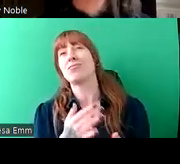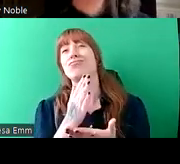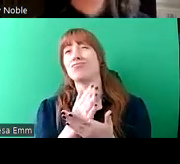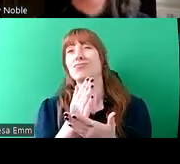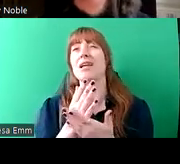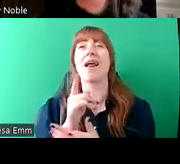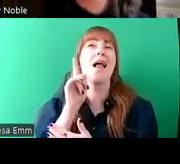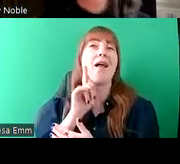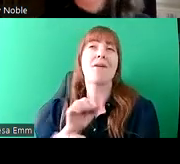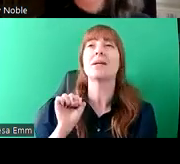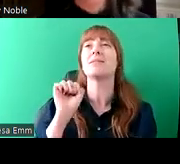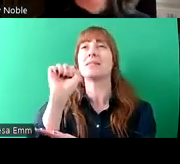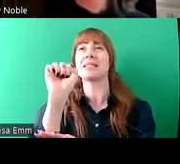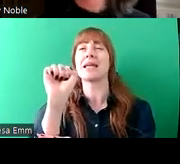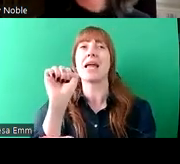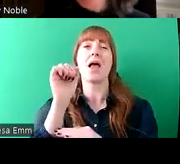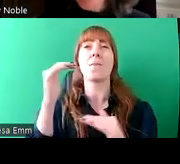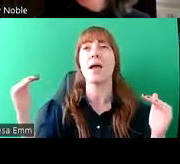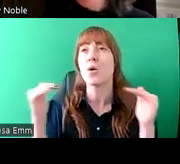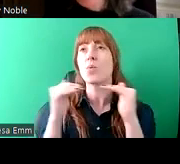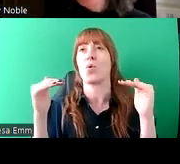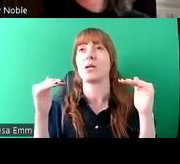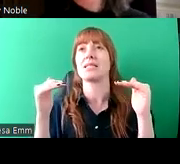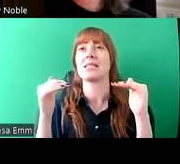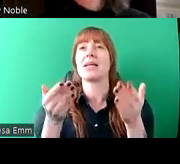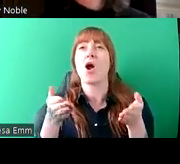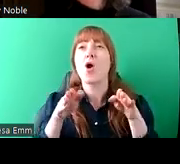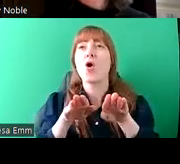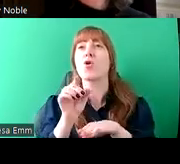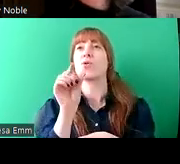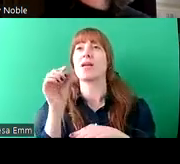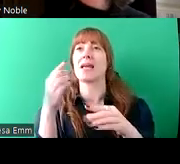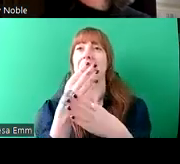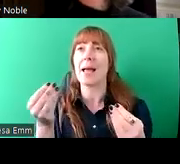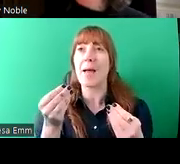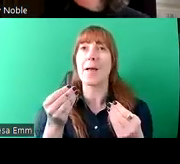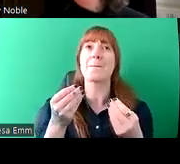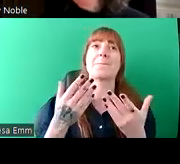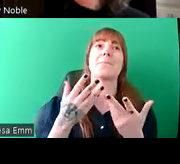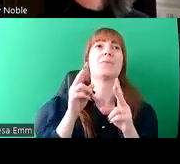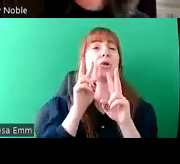sense and equality; so Close the Gap, The Equal Opportunities Commission and looking at work